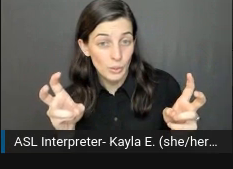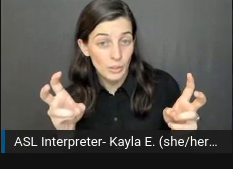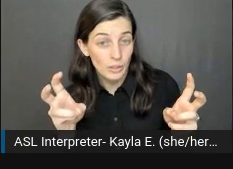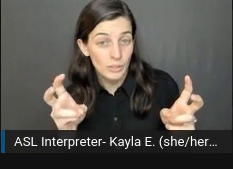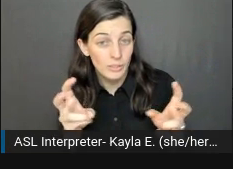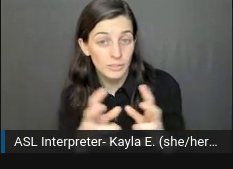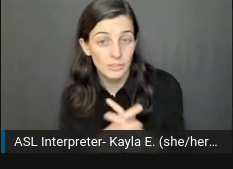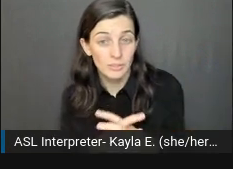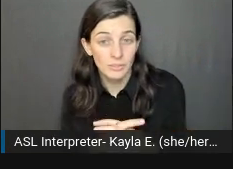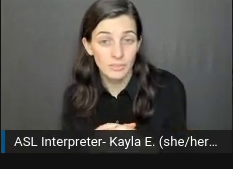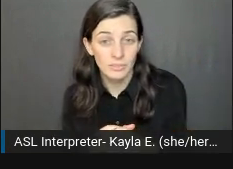What basically happened here?